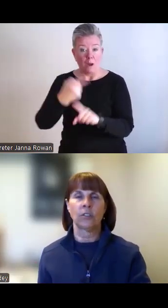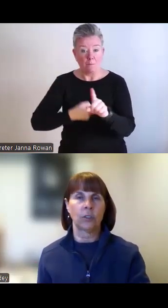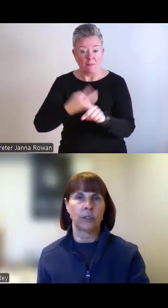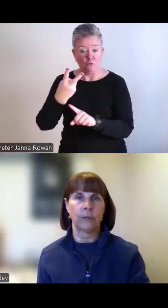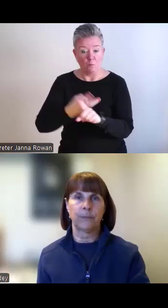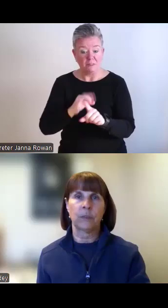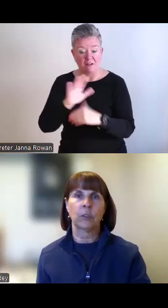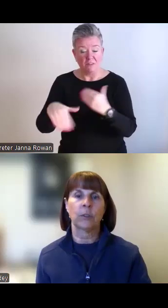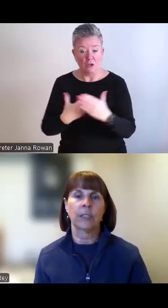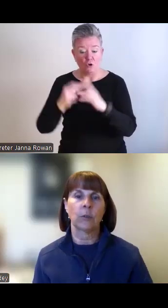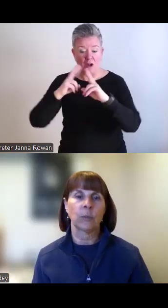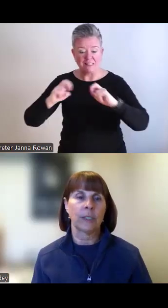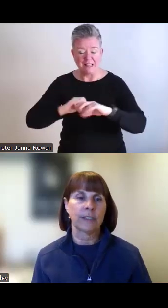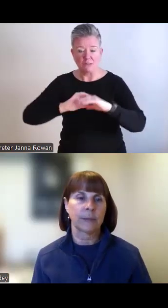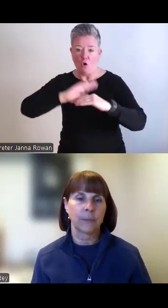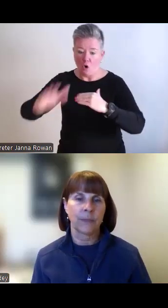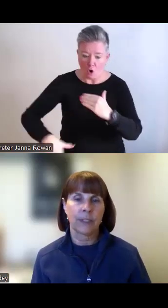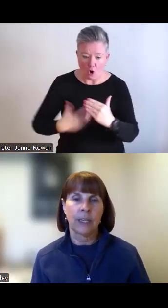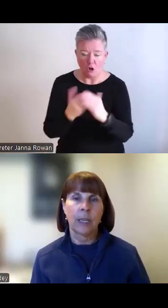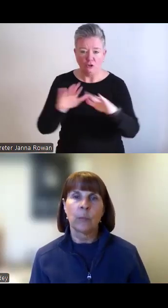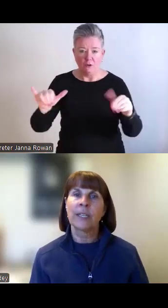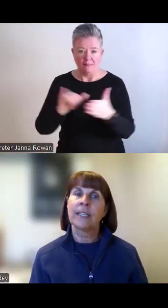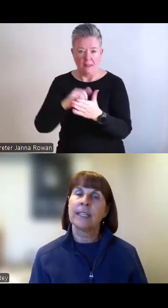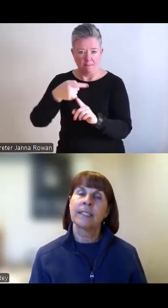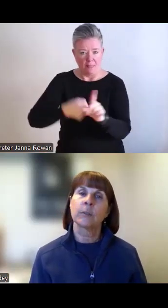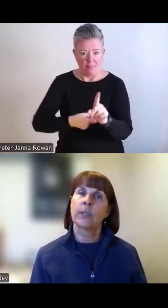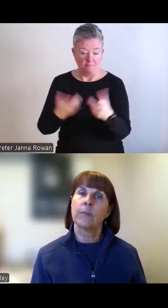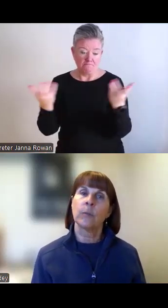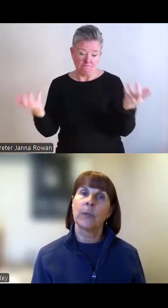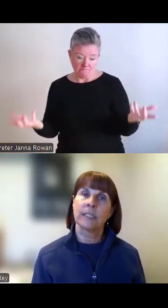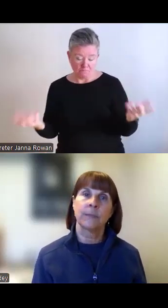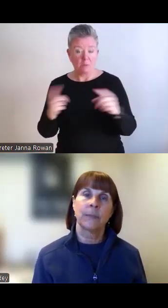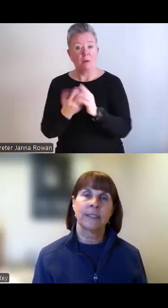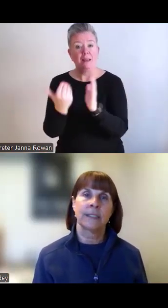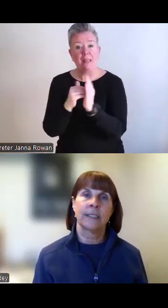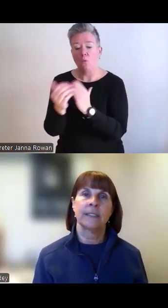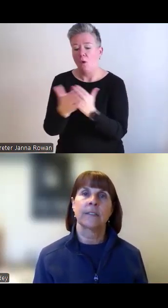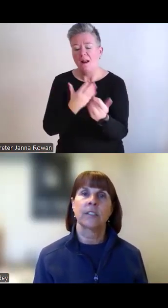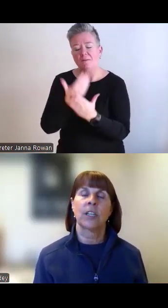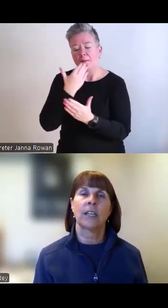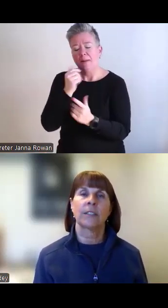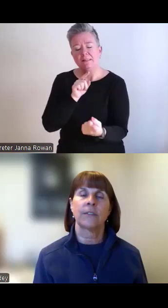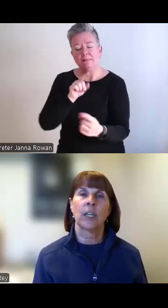all the children during those months. But again, it's whatever best meets the needs of the child